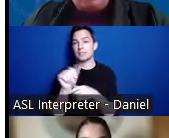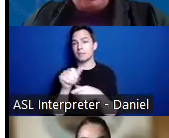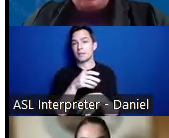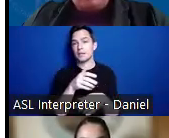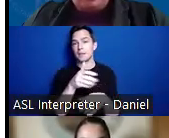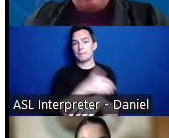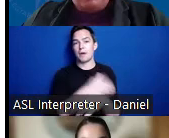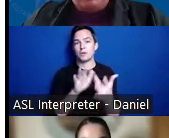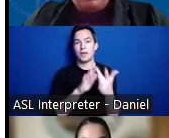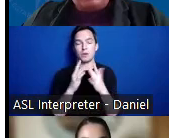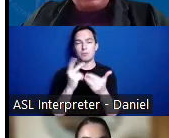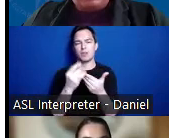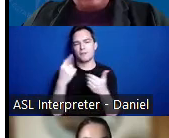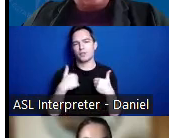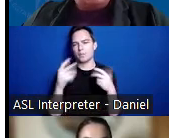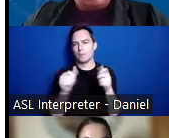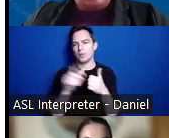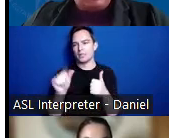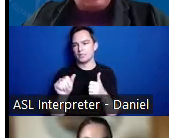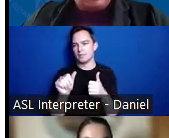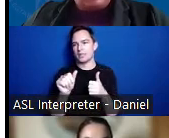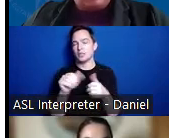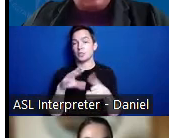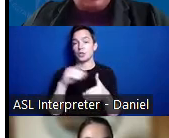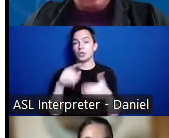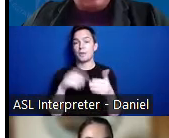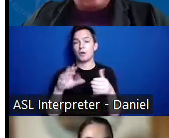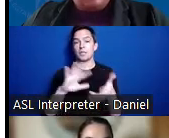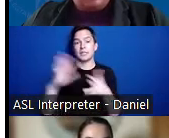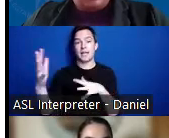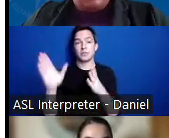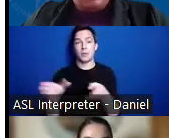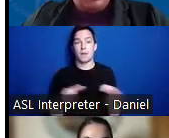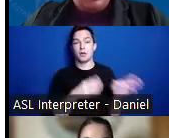a project for young people with disabilities, to learn about disaster preparedness, leadership and